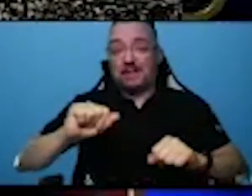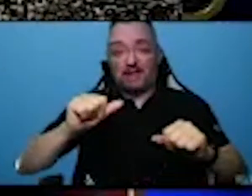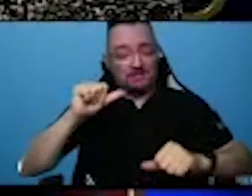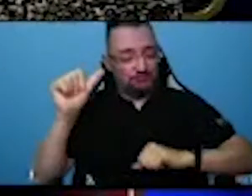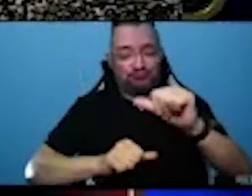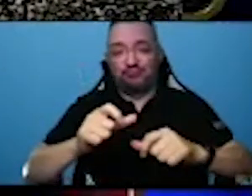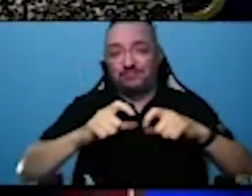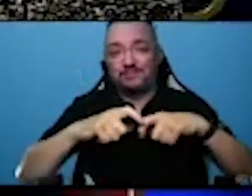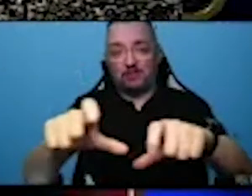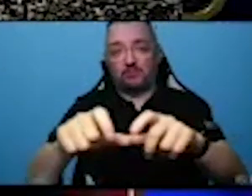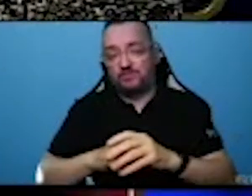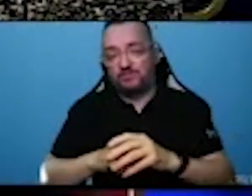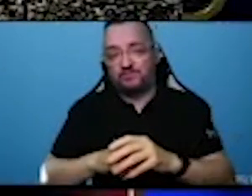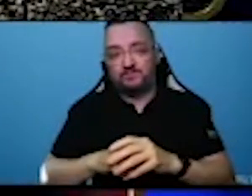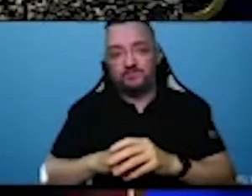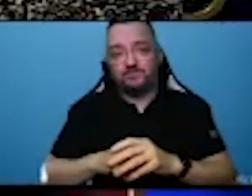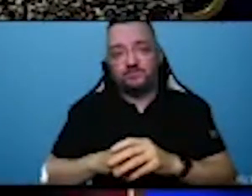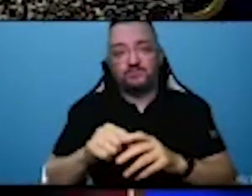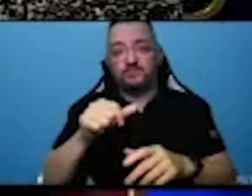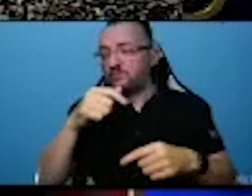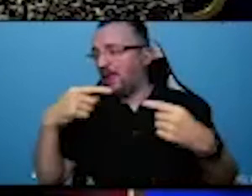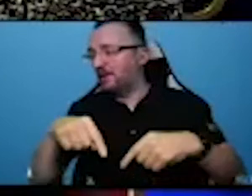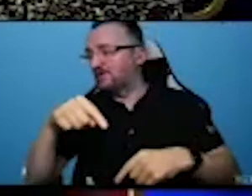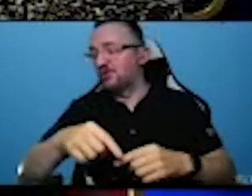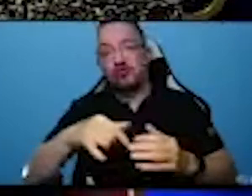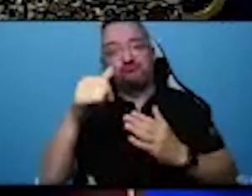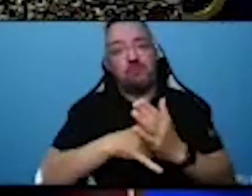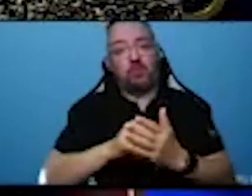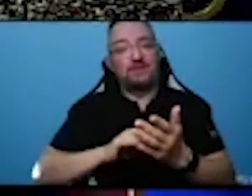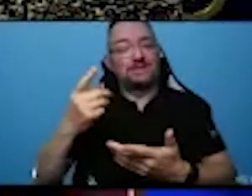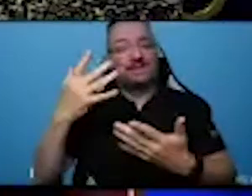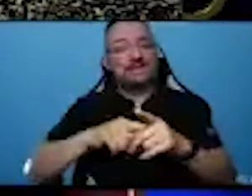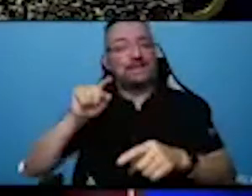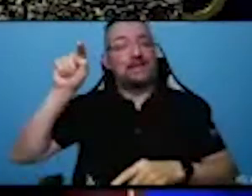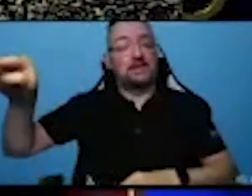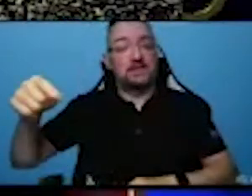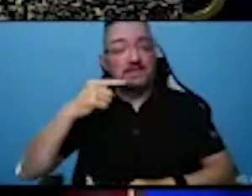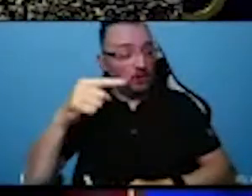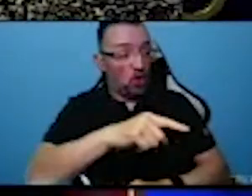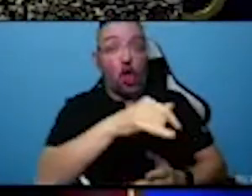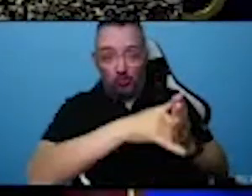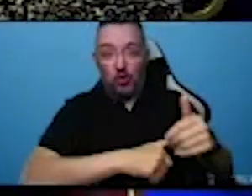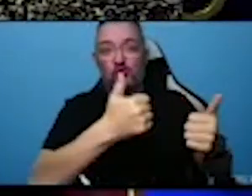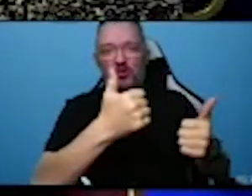Don't let this be a report that in 10 years time people are saying, well, that was a very good report. We didn't really do enough after it, but we want to now.